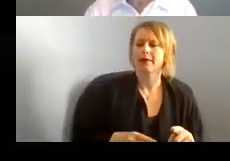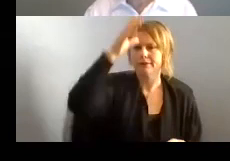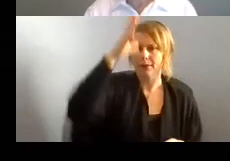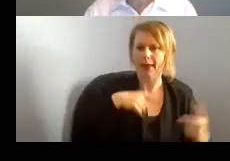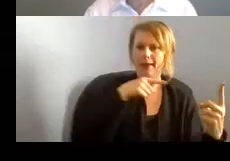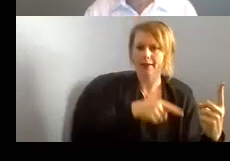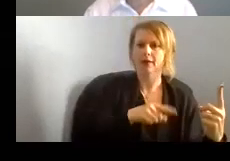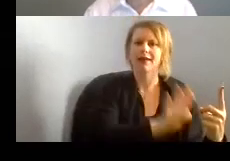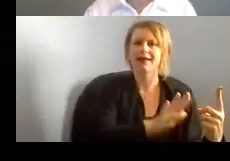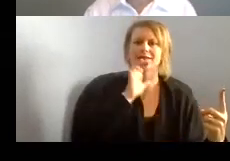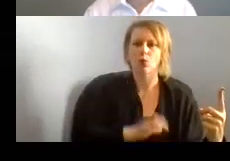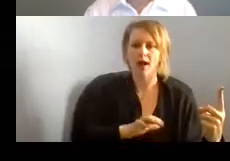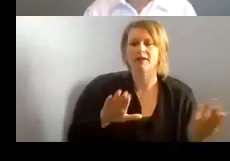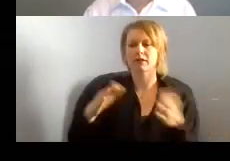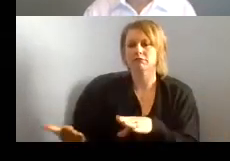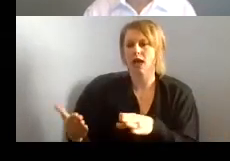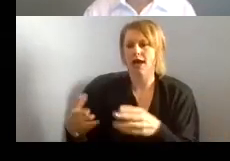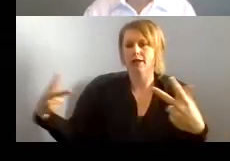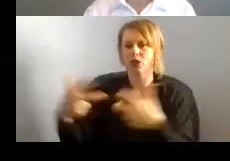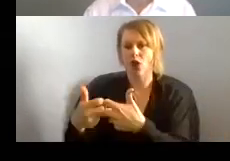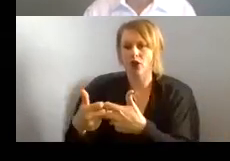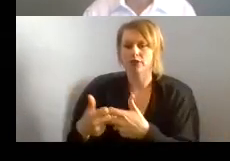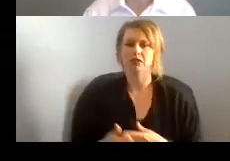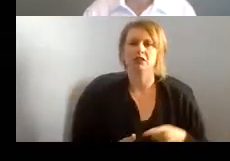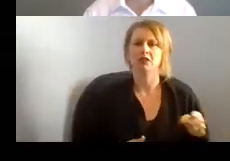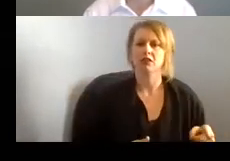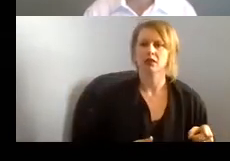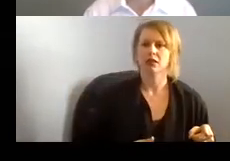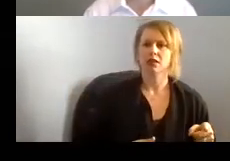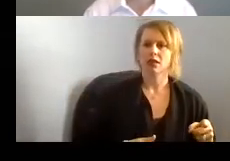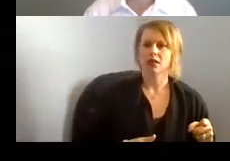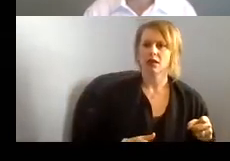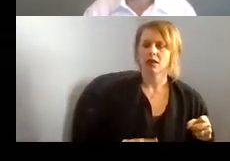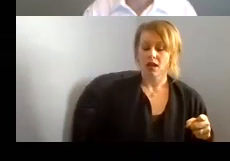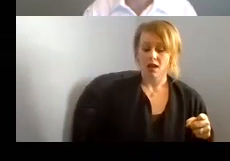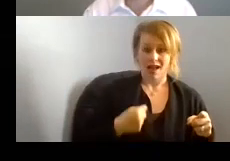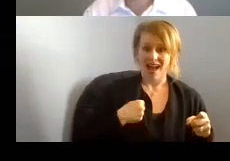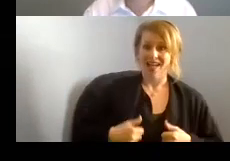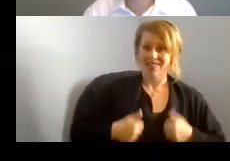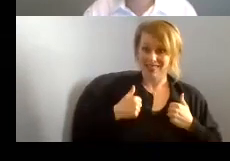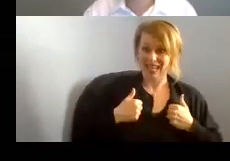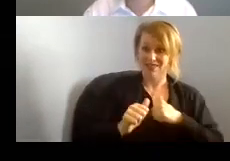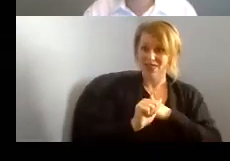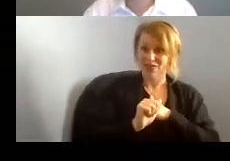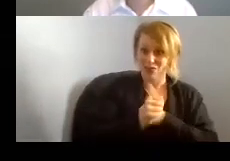And I was talking with him, and he said, I live in dread of the day my daughter has her first period. Well, his daughter was 5 years old.